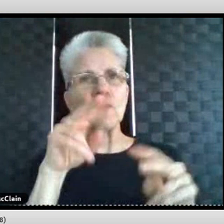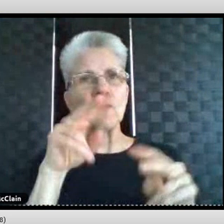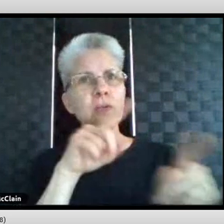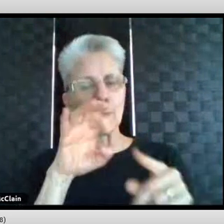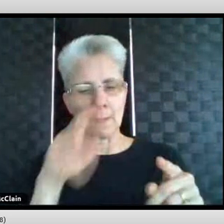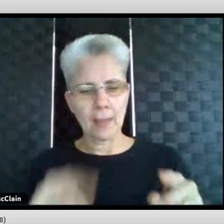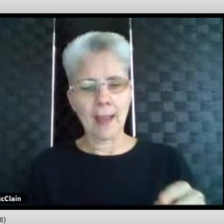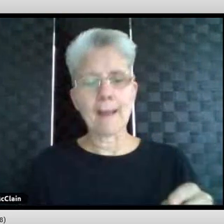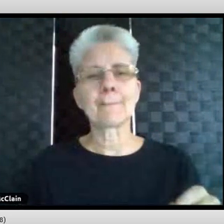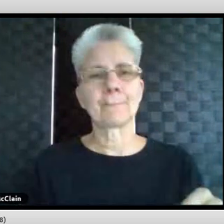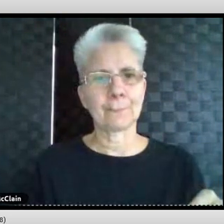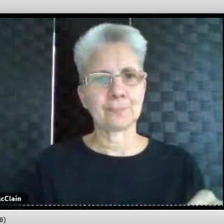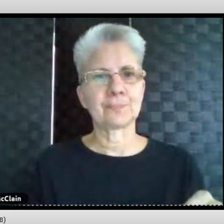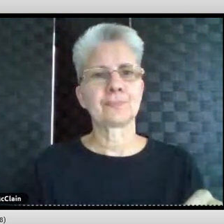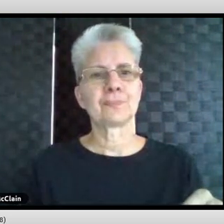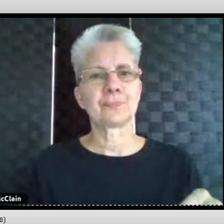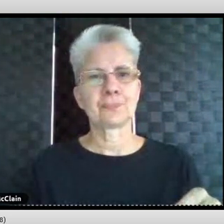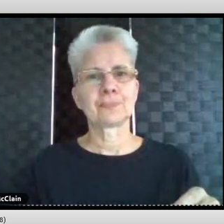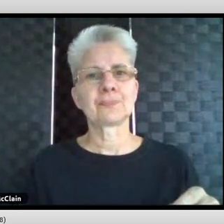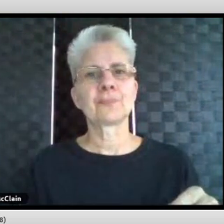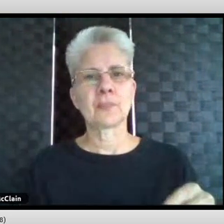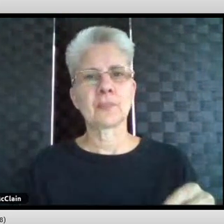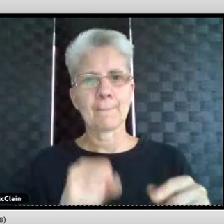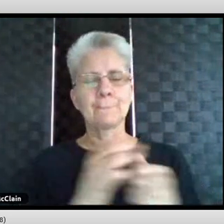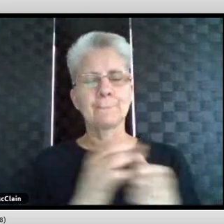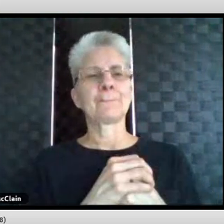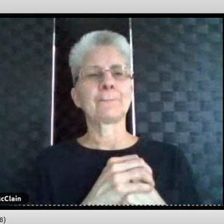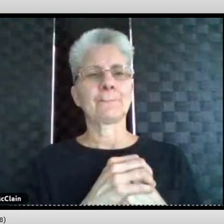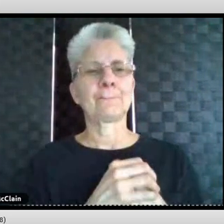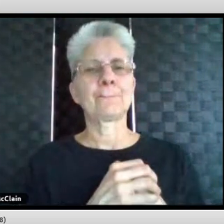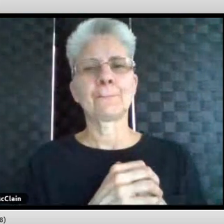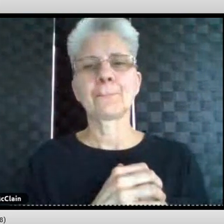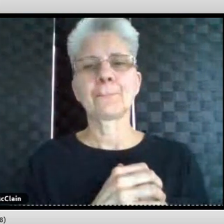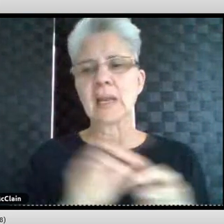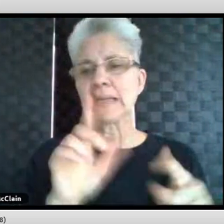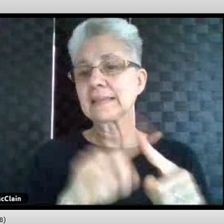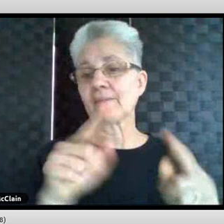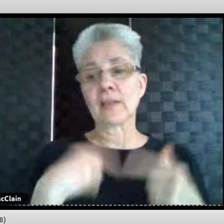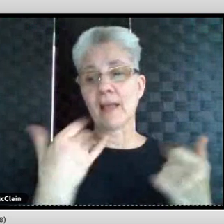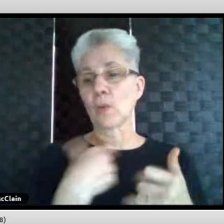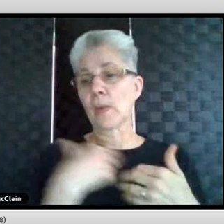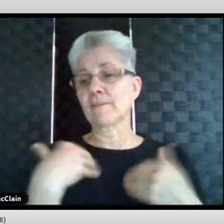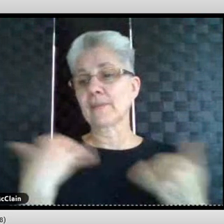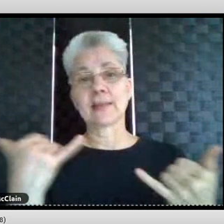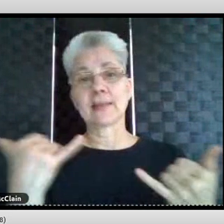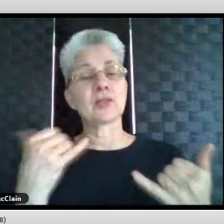There you go. It's a different life that we have nowadays, so keep that in mind as you're looking